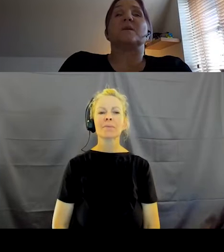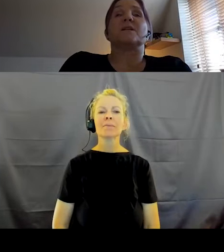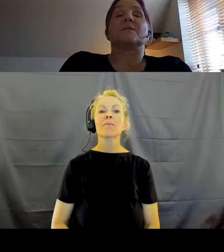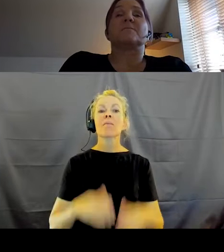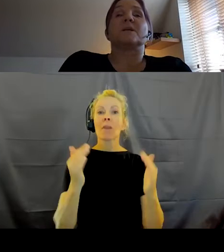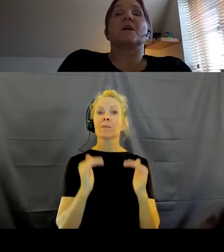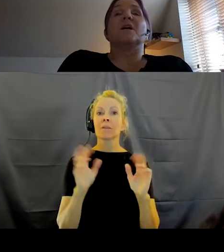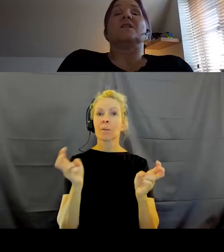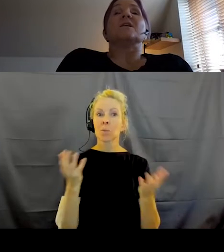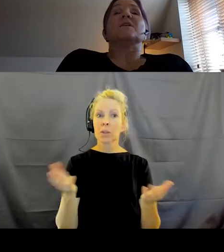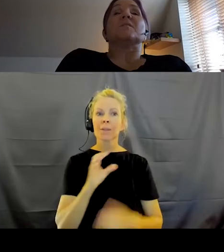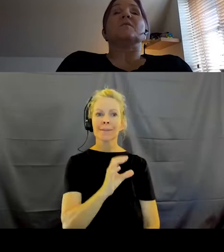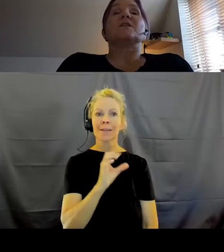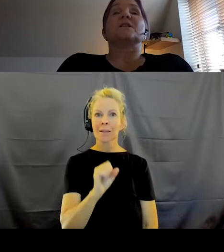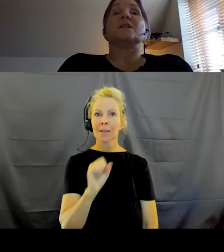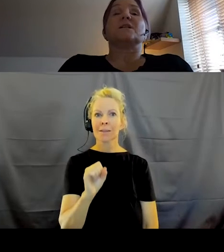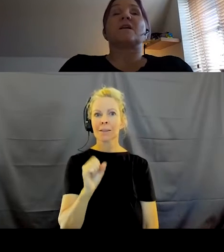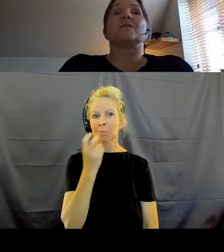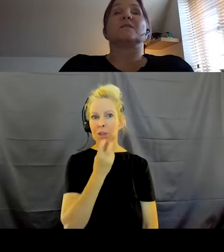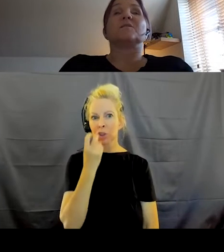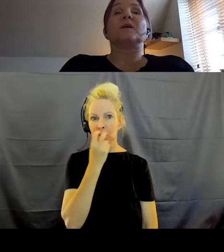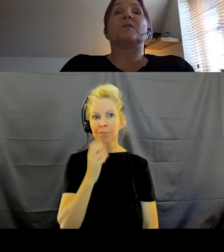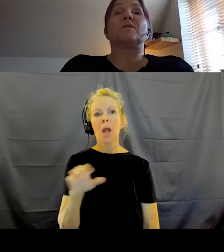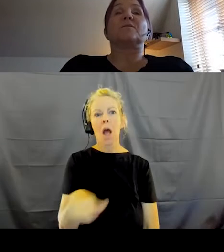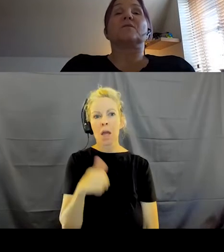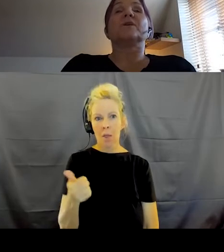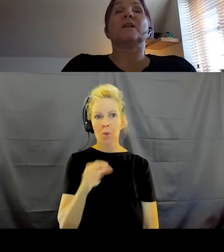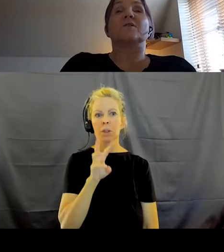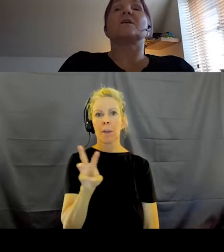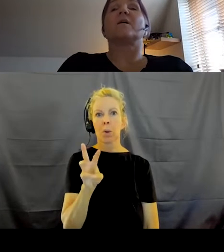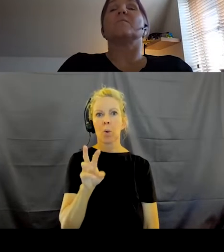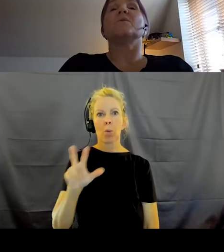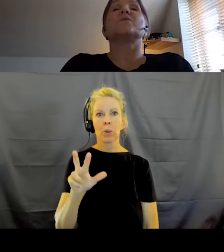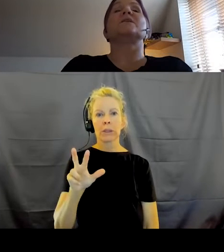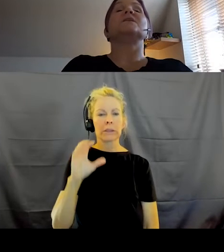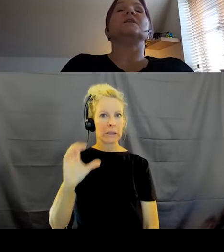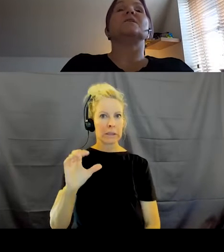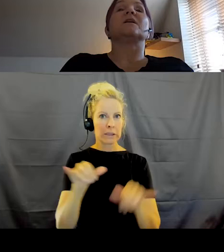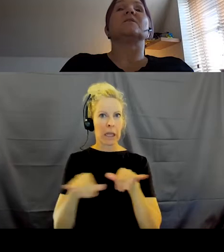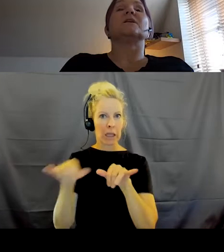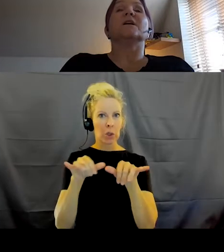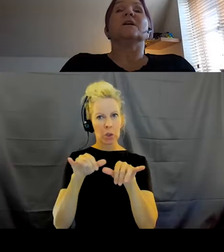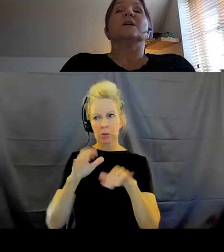speech. It's another W3C standard that has been around for a long time, more than 20 years now.